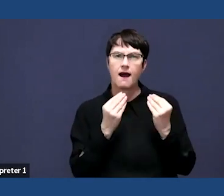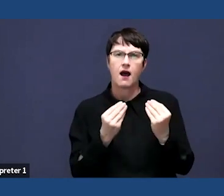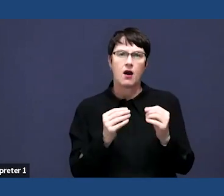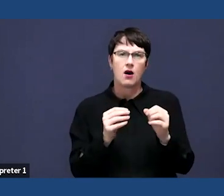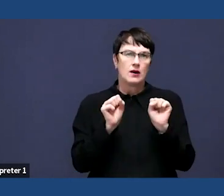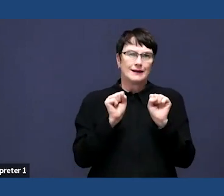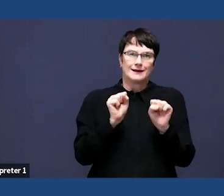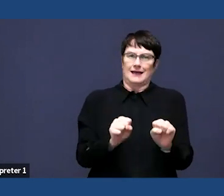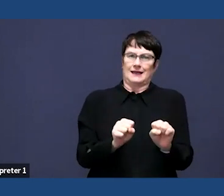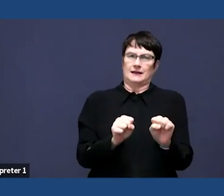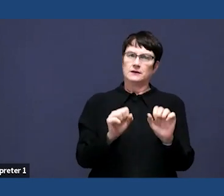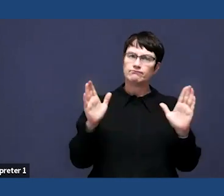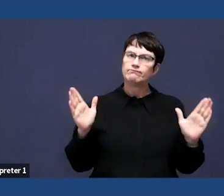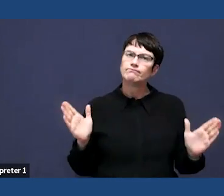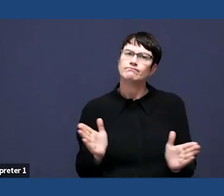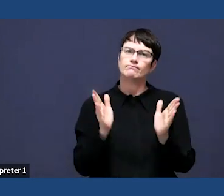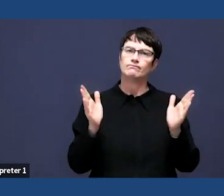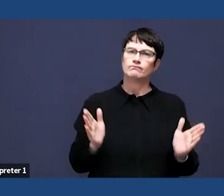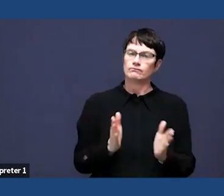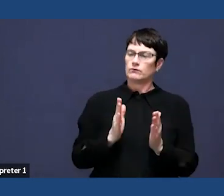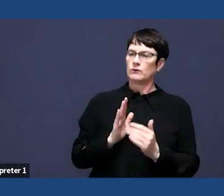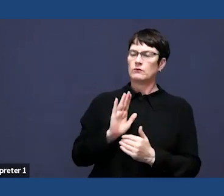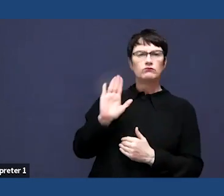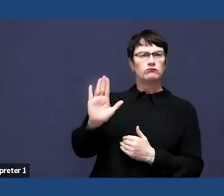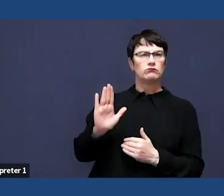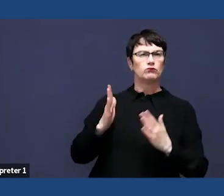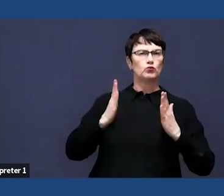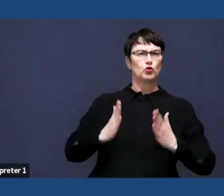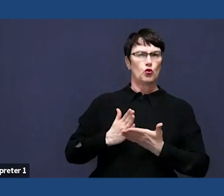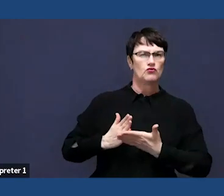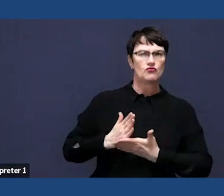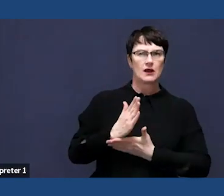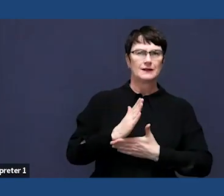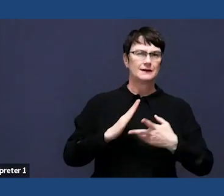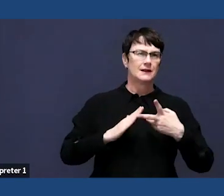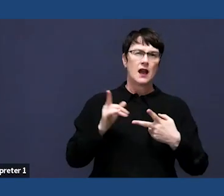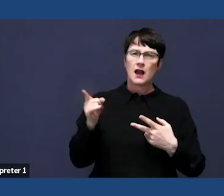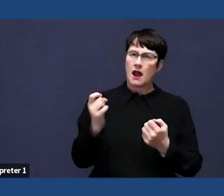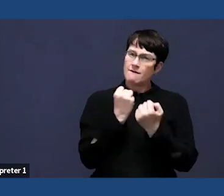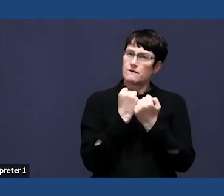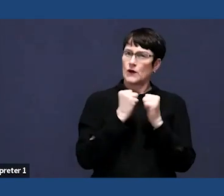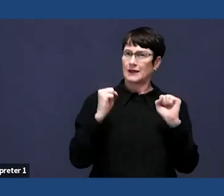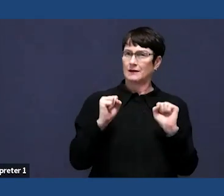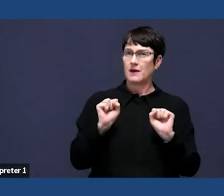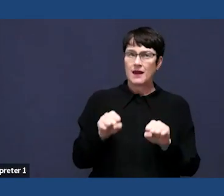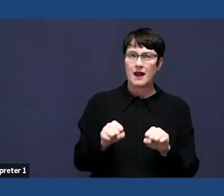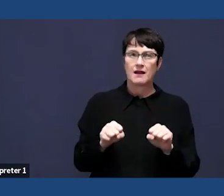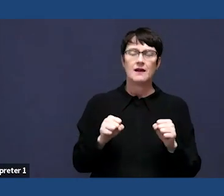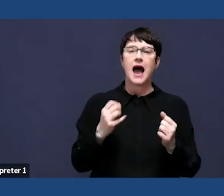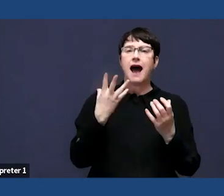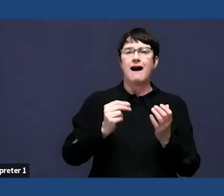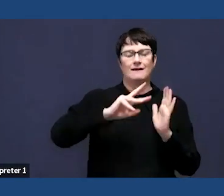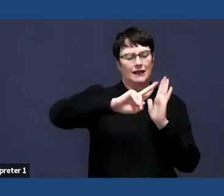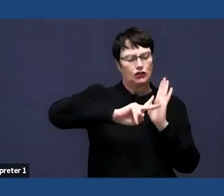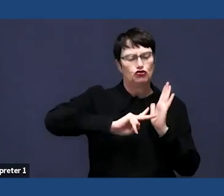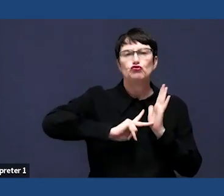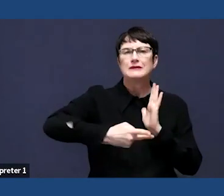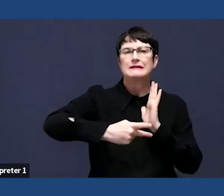Reduction of country risks by enhancing legal certainty for different kinds of migration and investment purposes.